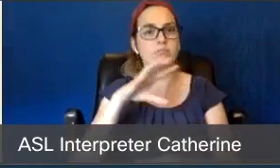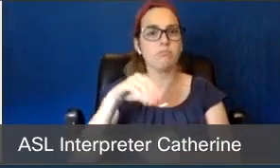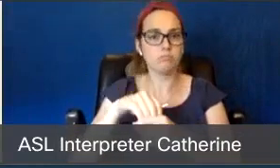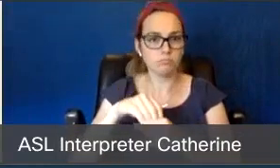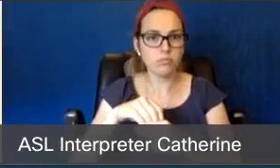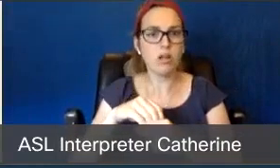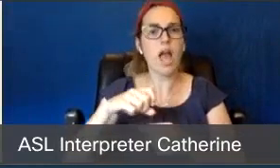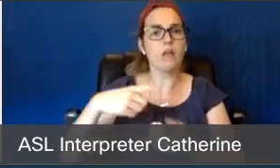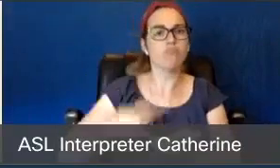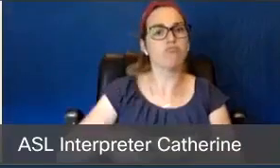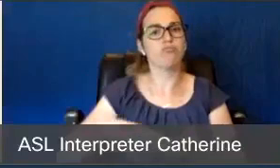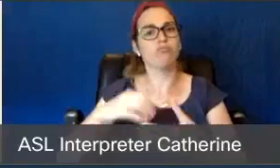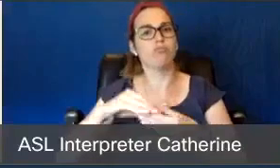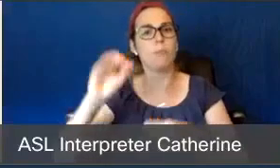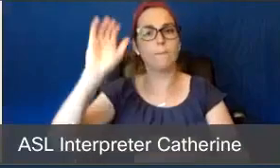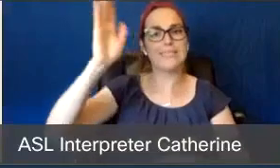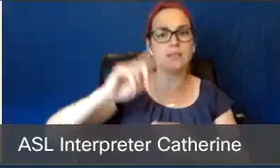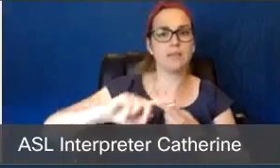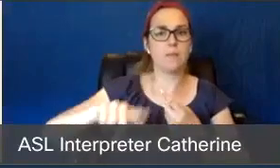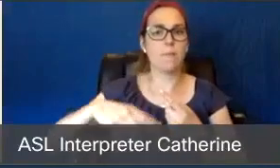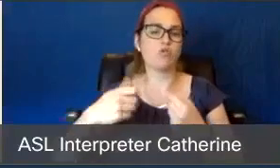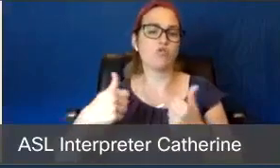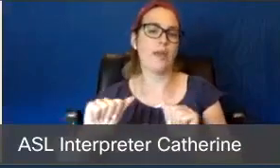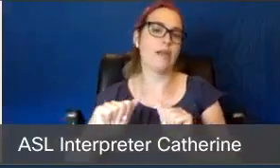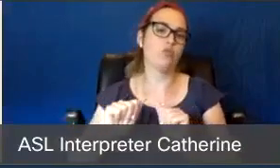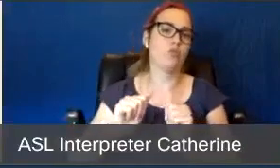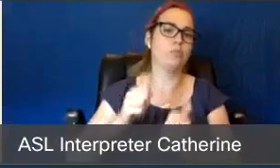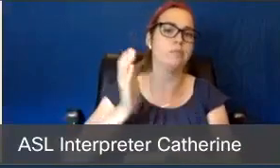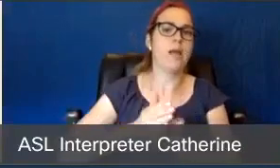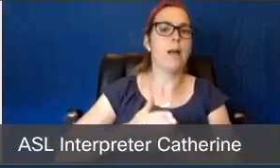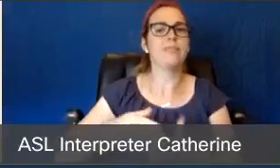Judge Hannah proudly professes 23 years of clean time